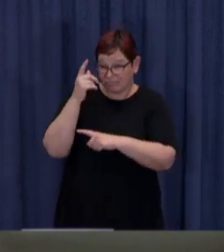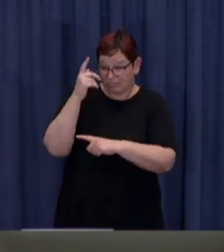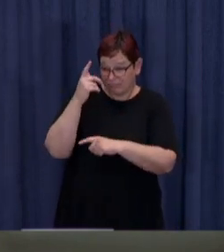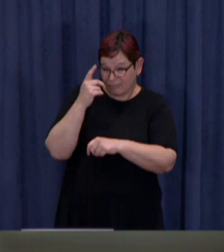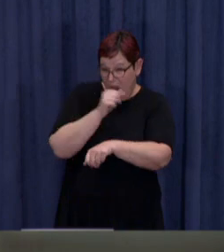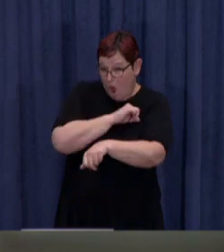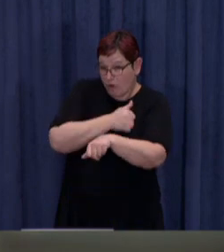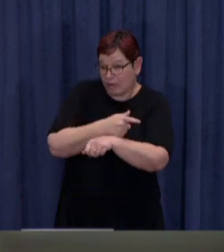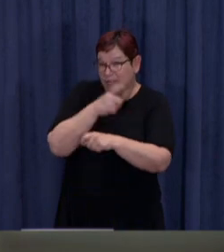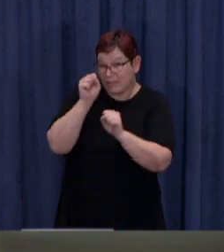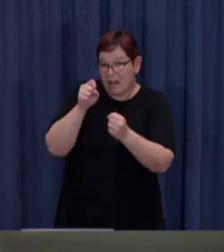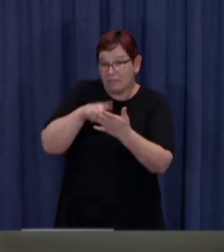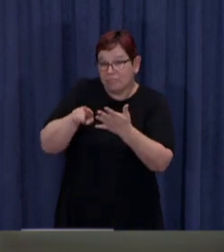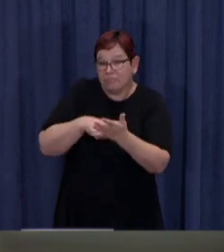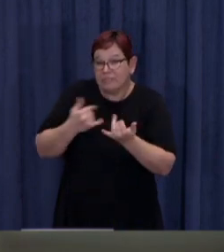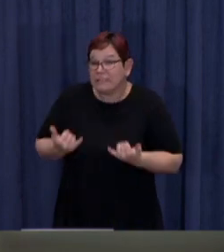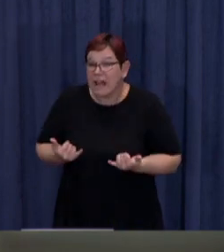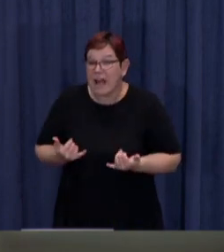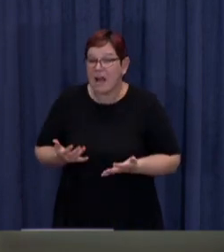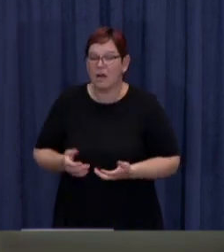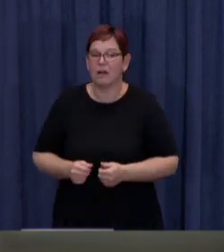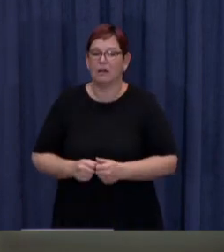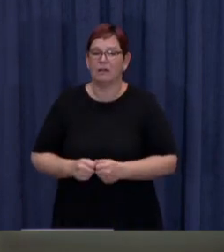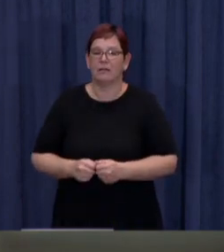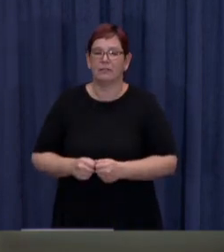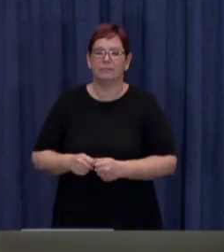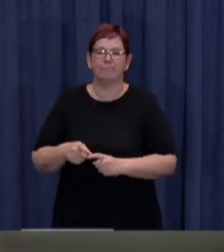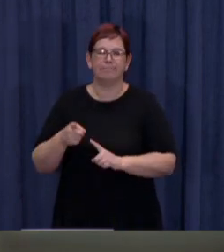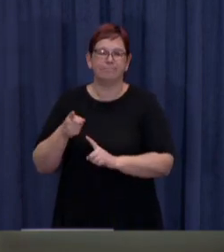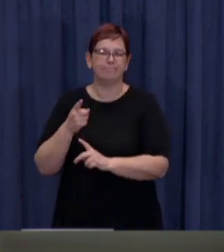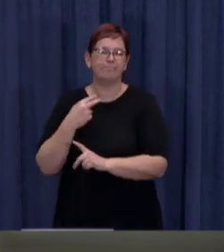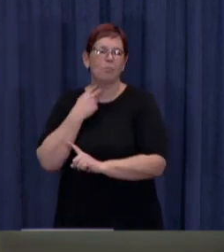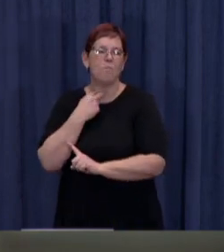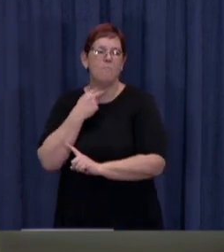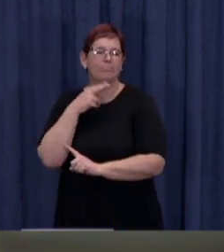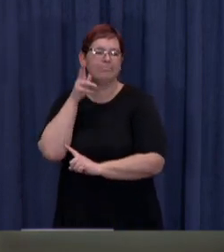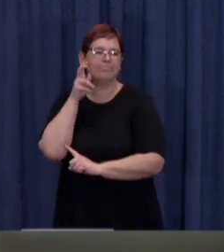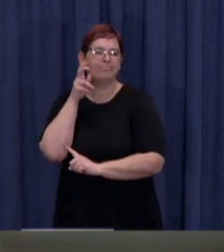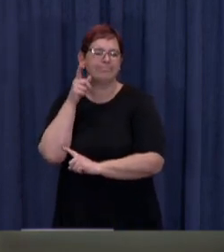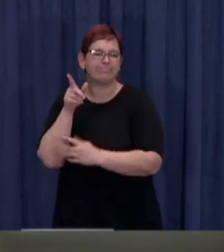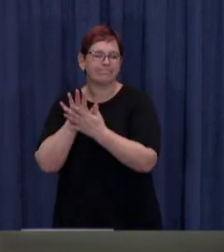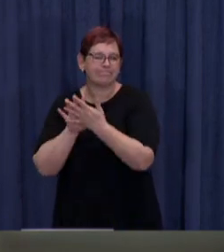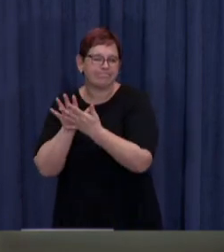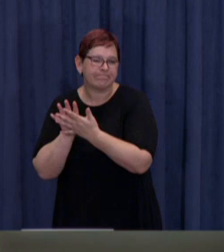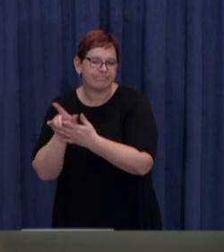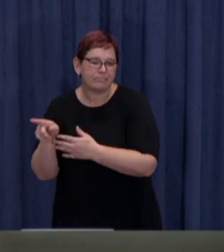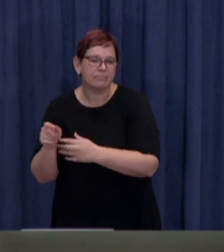them to do that we're gonna be engaged in close consultation with one another about things like construction sites because I've been out doing a lot of